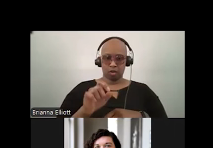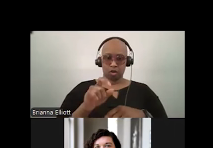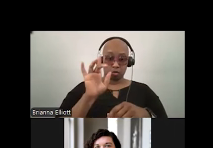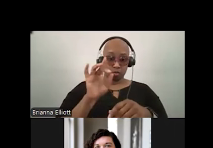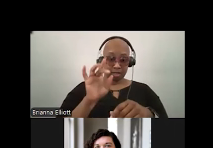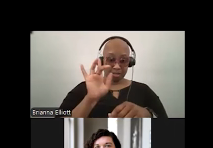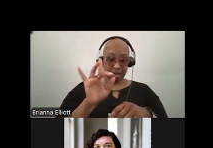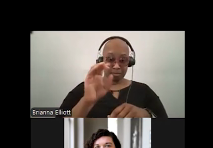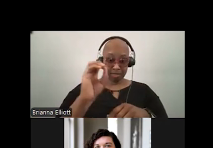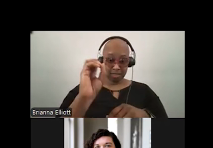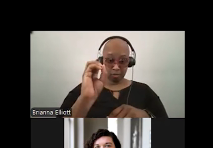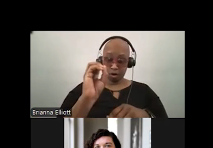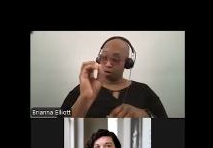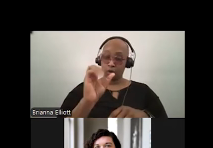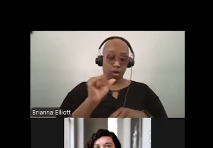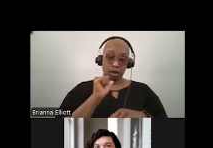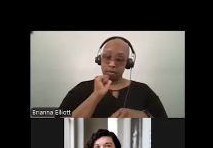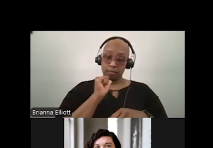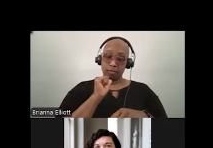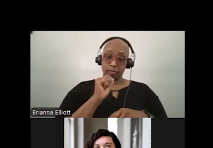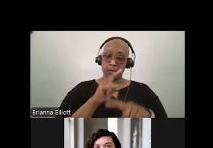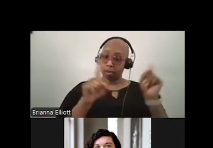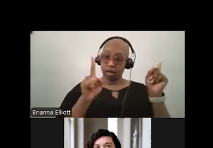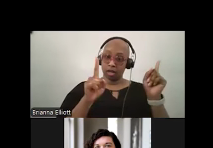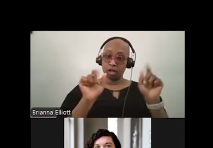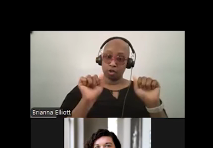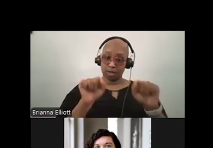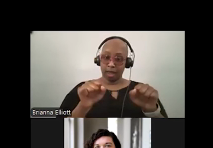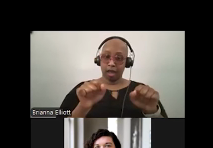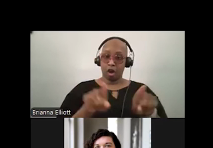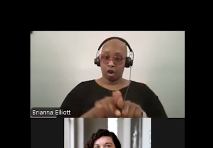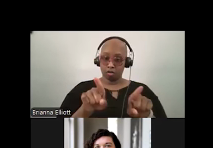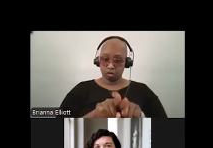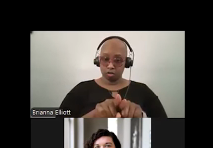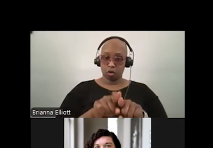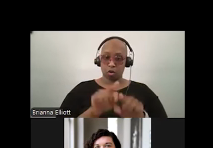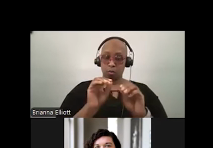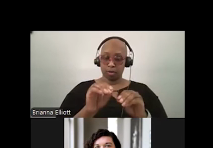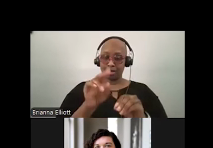perfectly fine if the data points zero. But you can also put in NA and it won't show up. But that